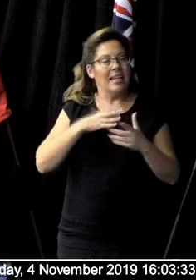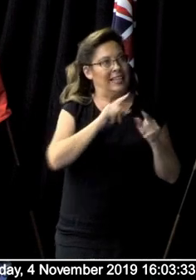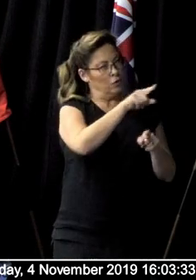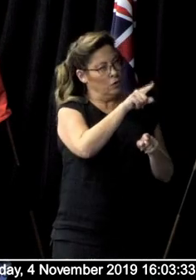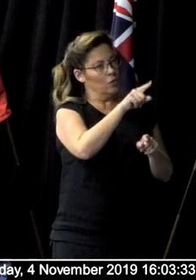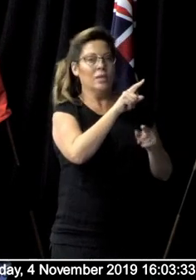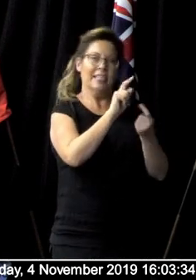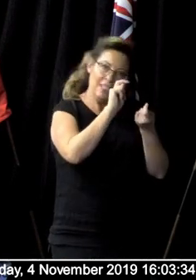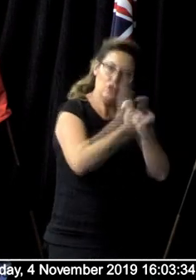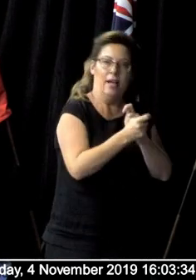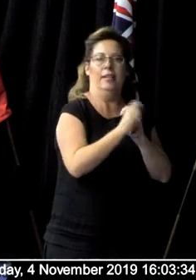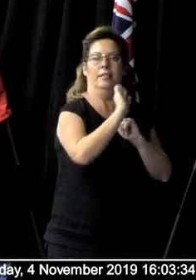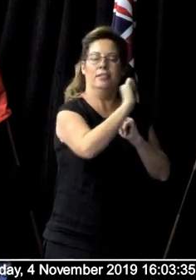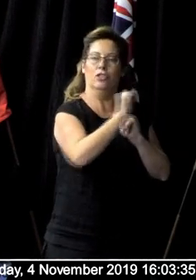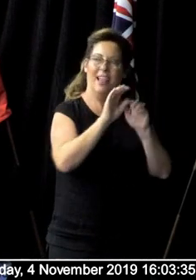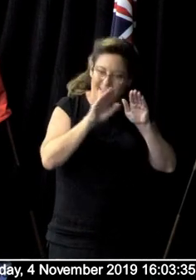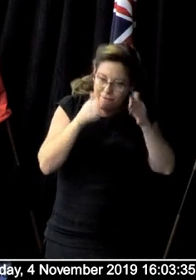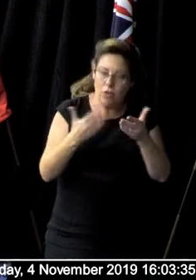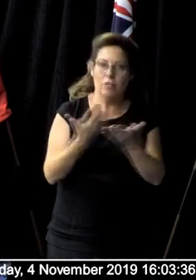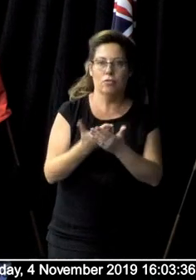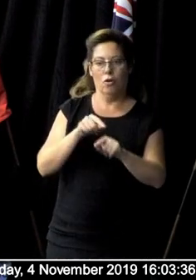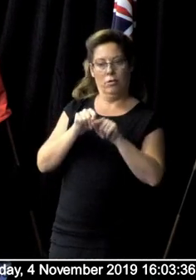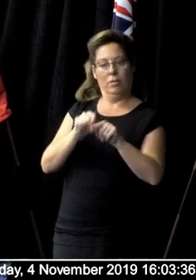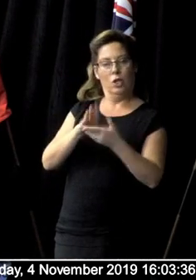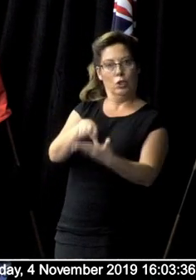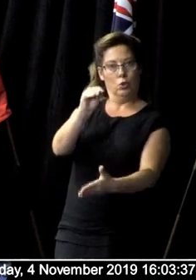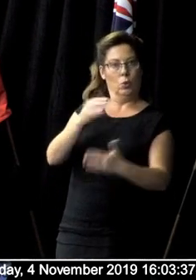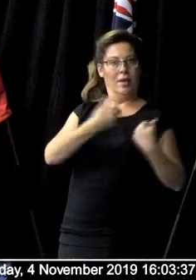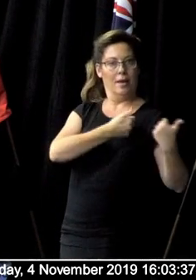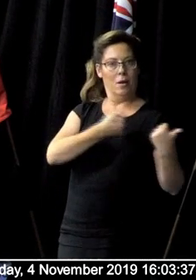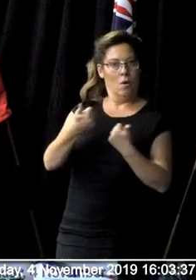to start at the same – at the same time, because, Do I take it from that,